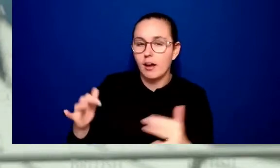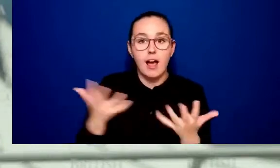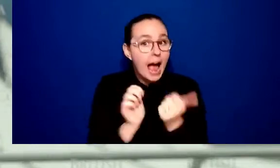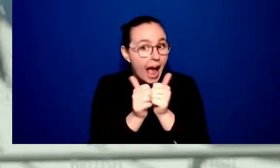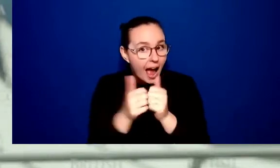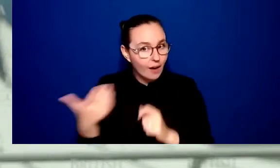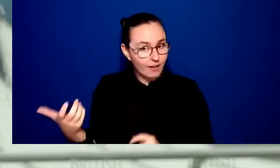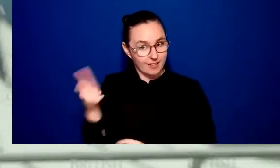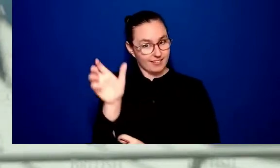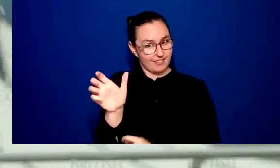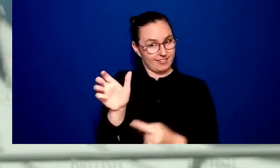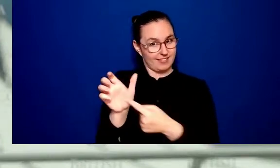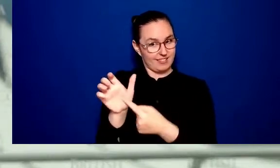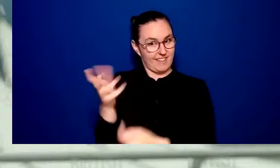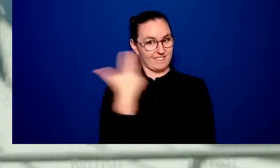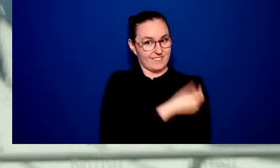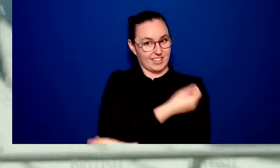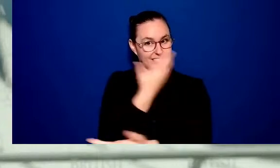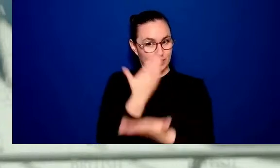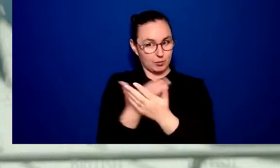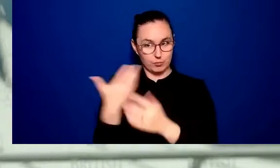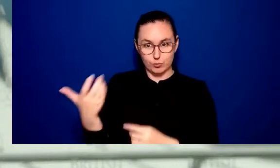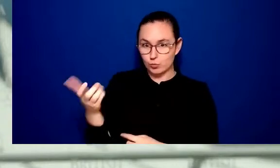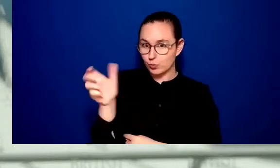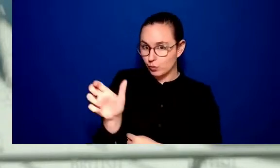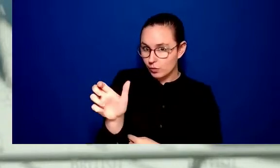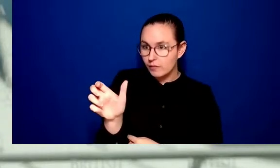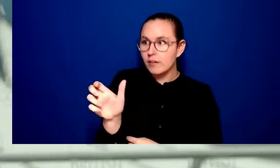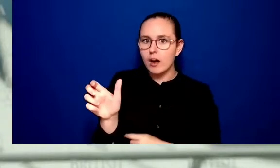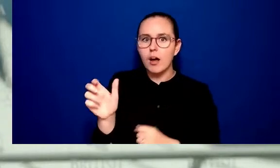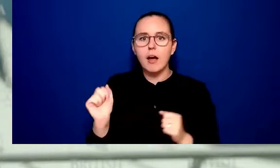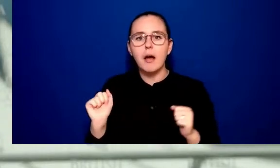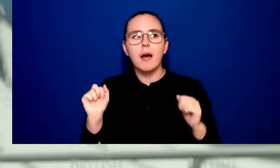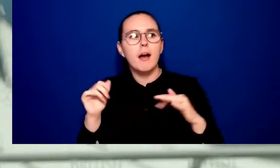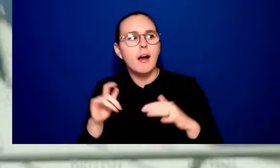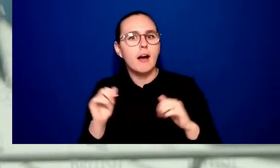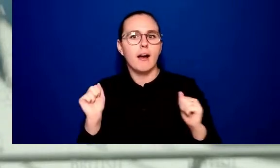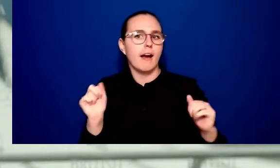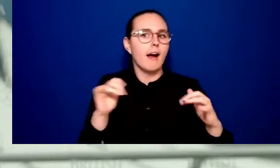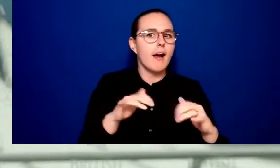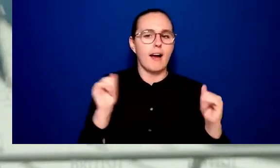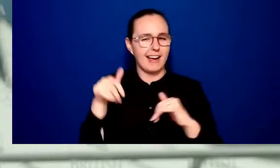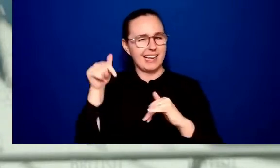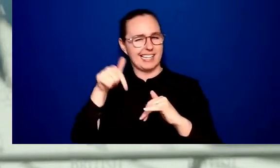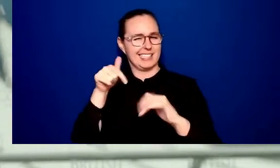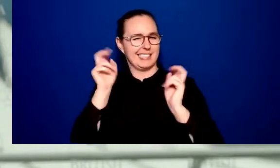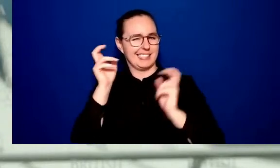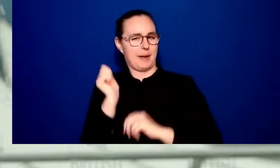know we can mitigate that risk. We can't get rid of it entirely if we have, but we can make it